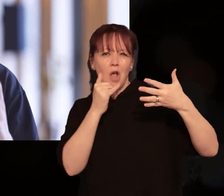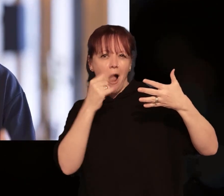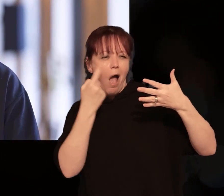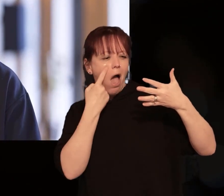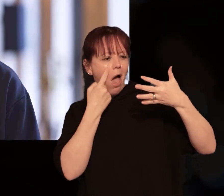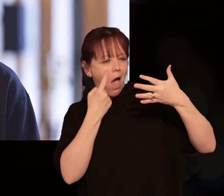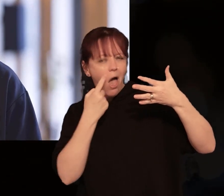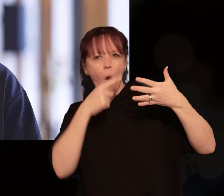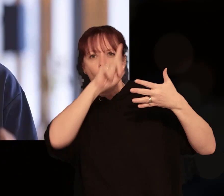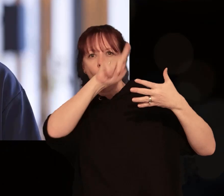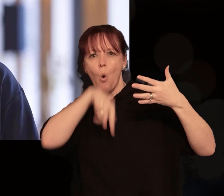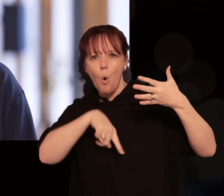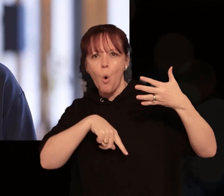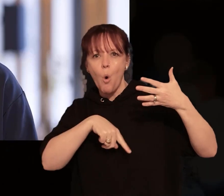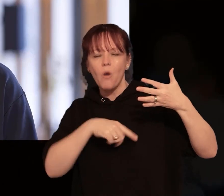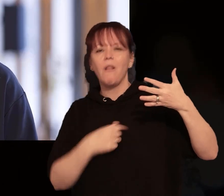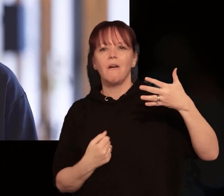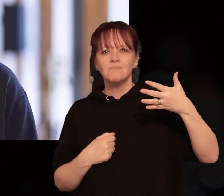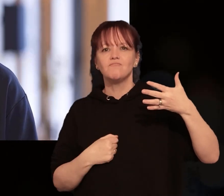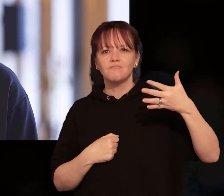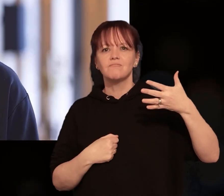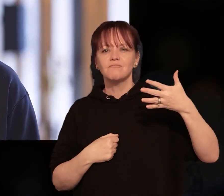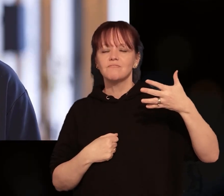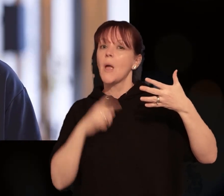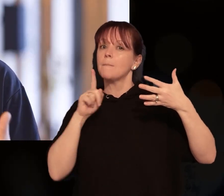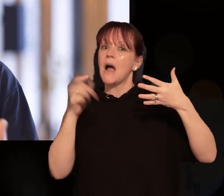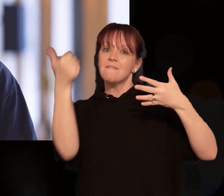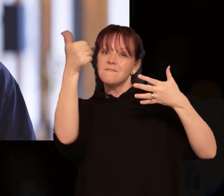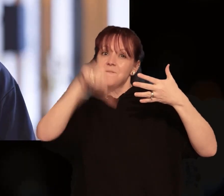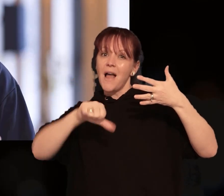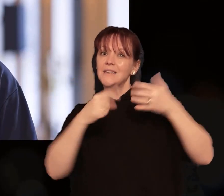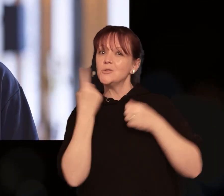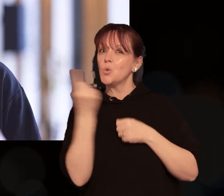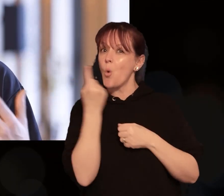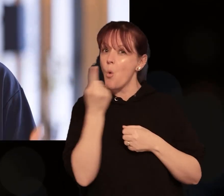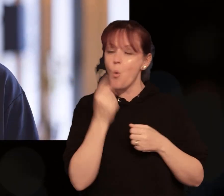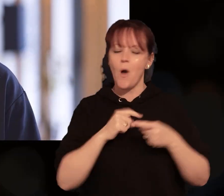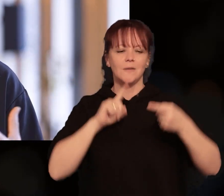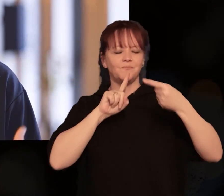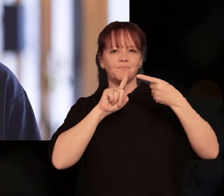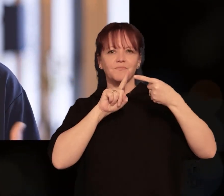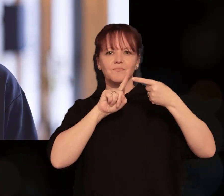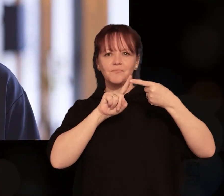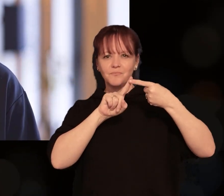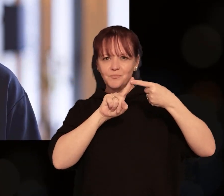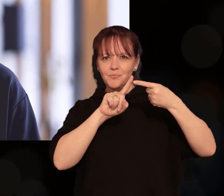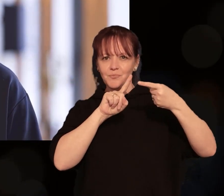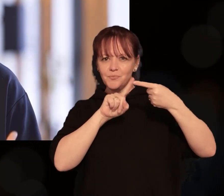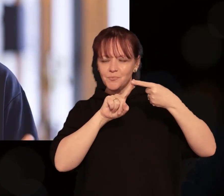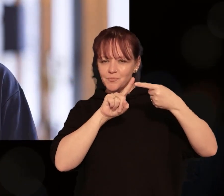So please, take a look at them all. So the finalists for Best Resource 2024 are...